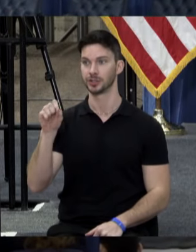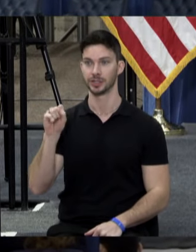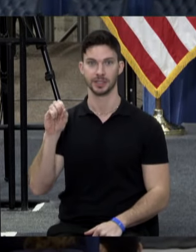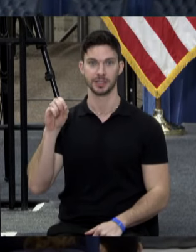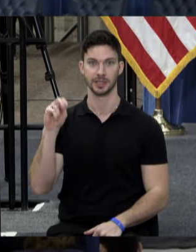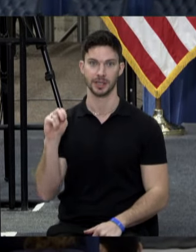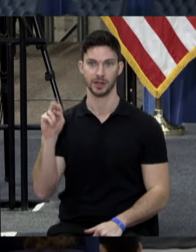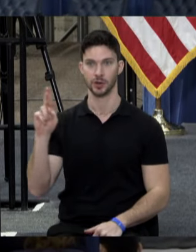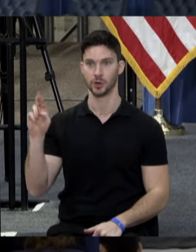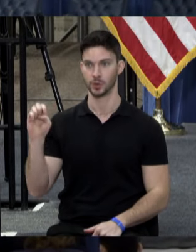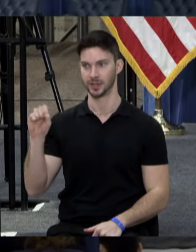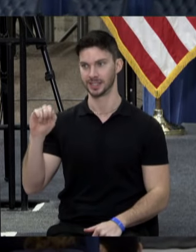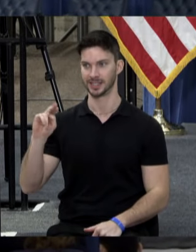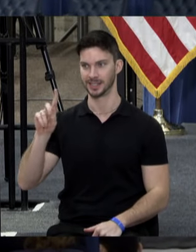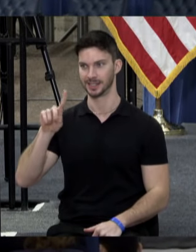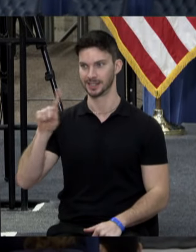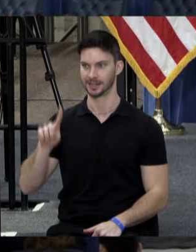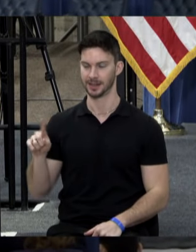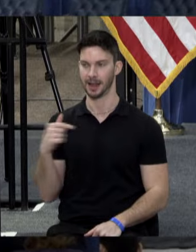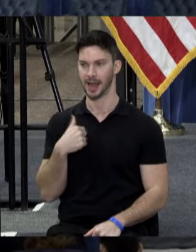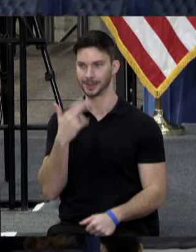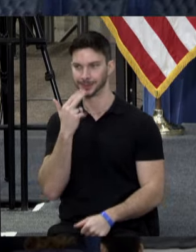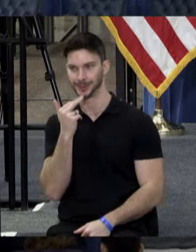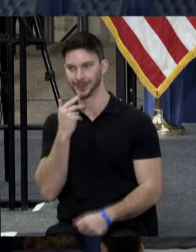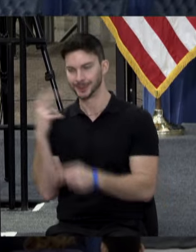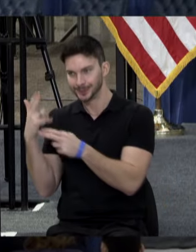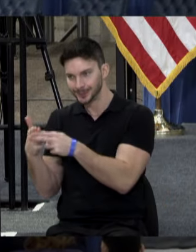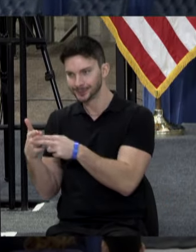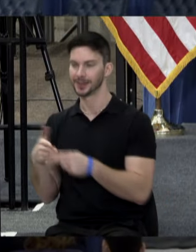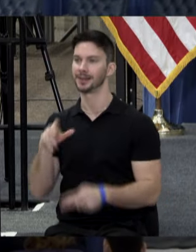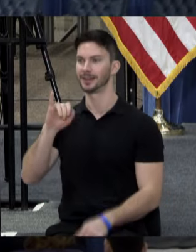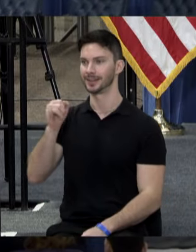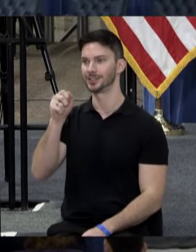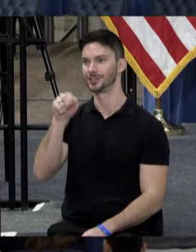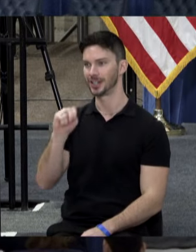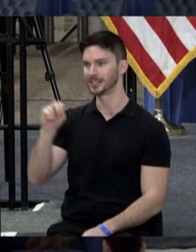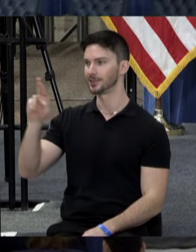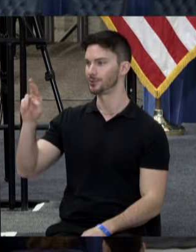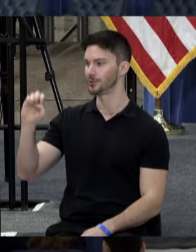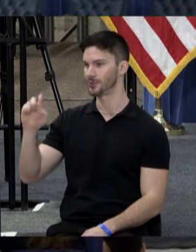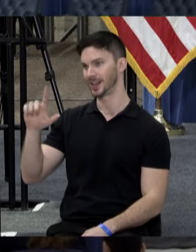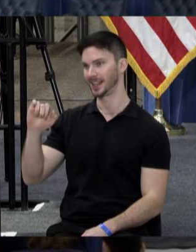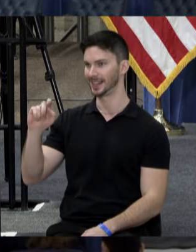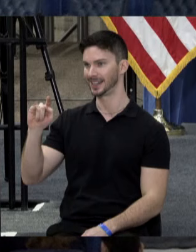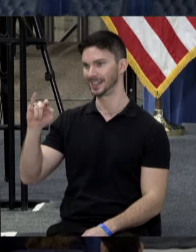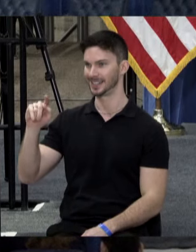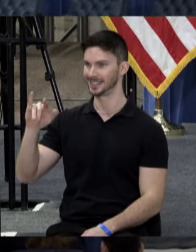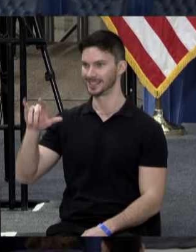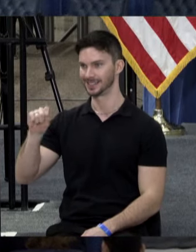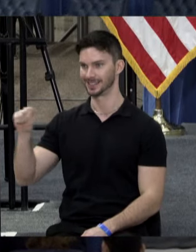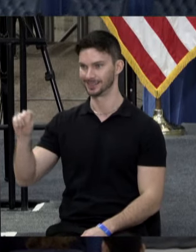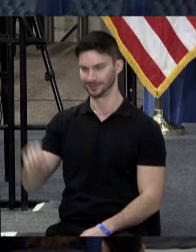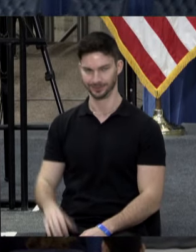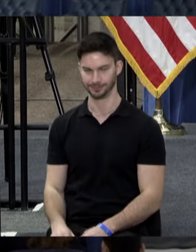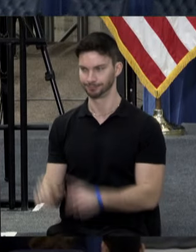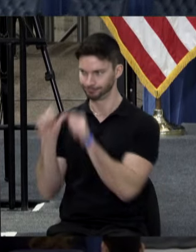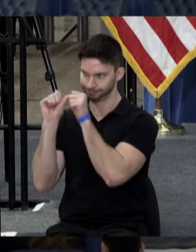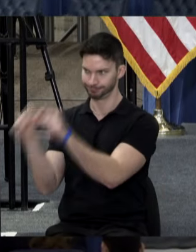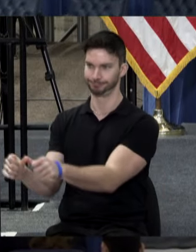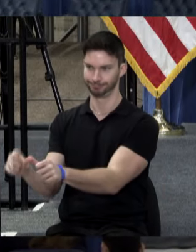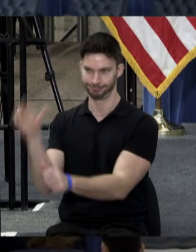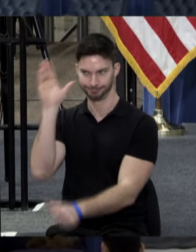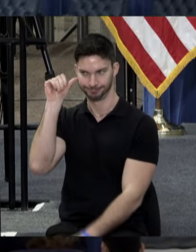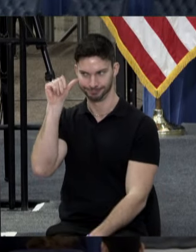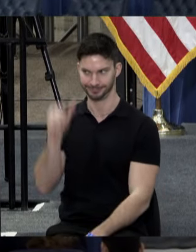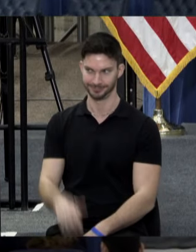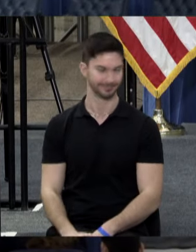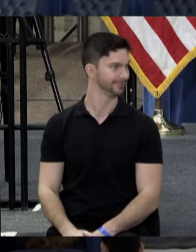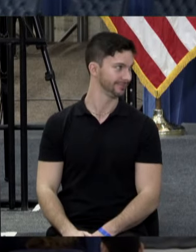who I affectionately call Jason Relentless. Jason is, as you can see, CEO of the National